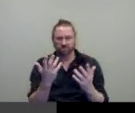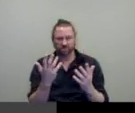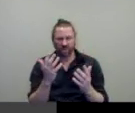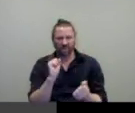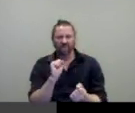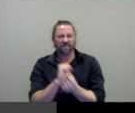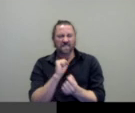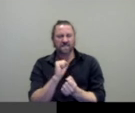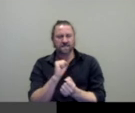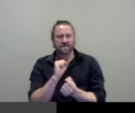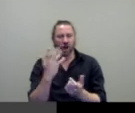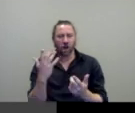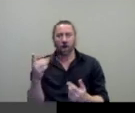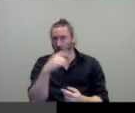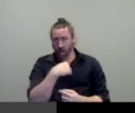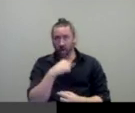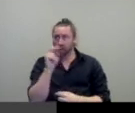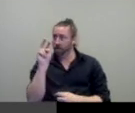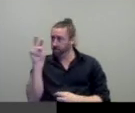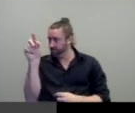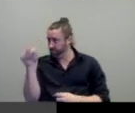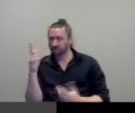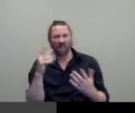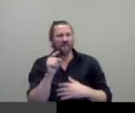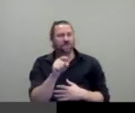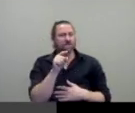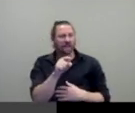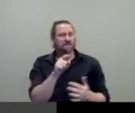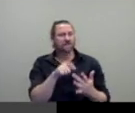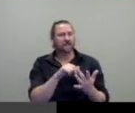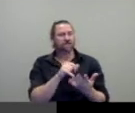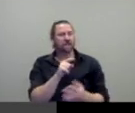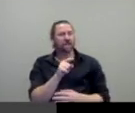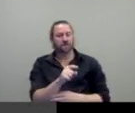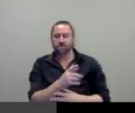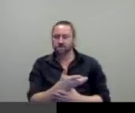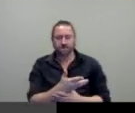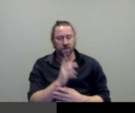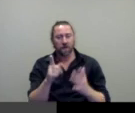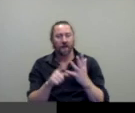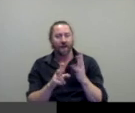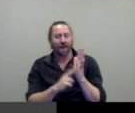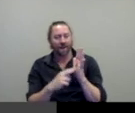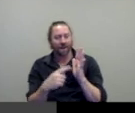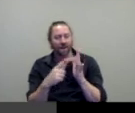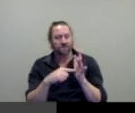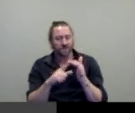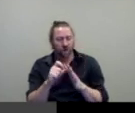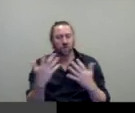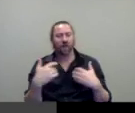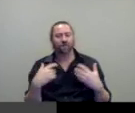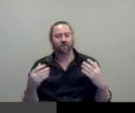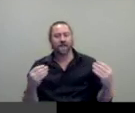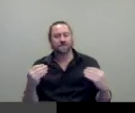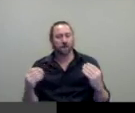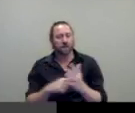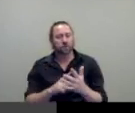too prescriptive maybe for her art works that are untitled feel unfixed allowing us a kind